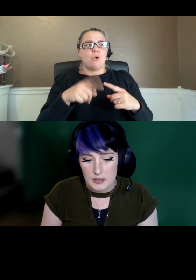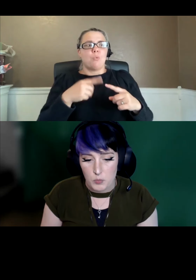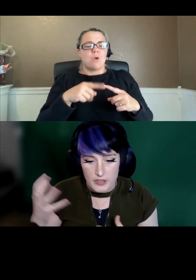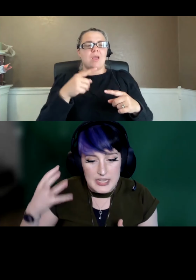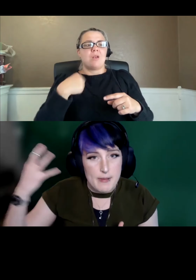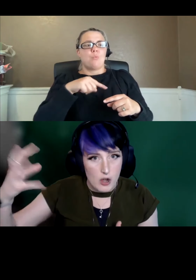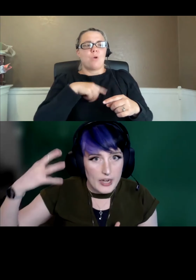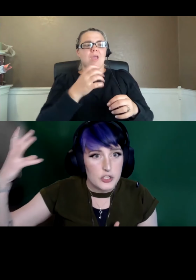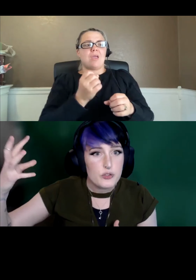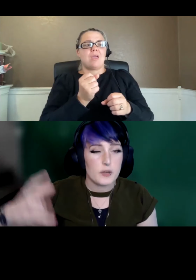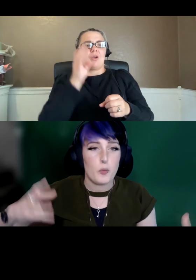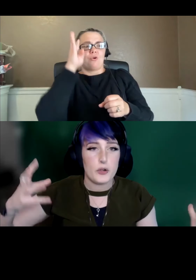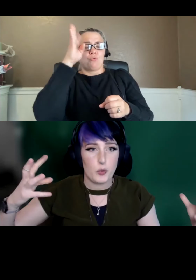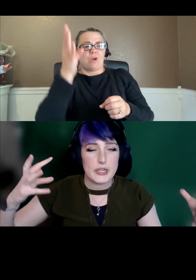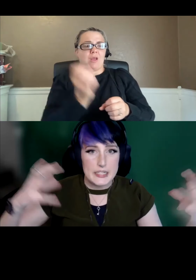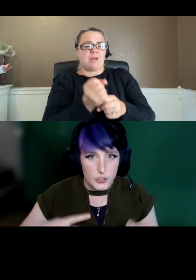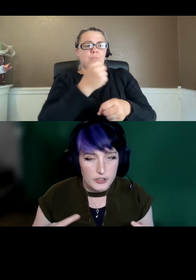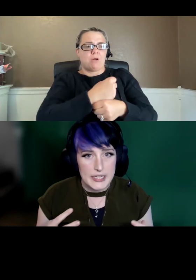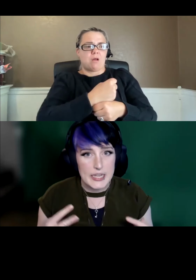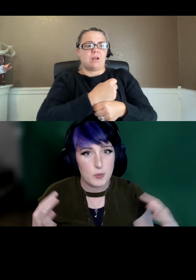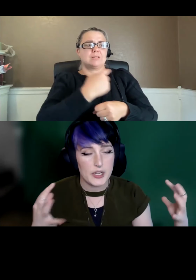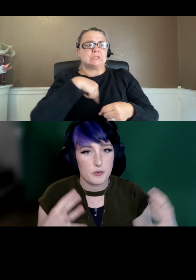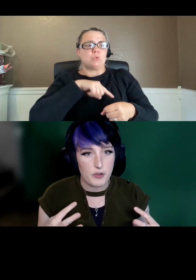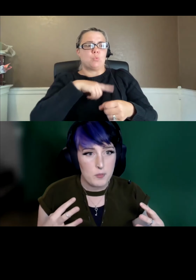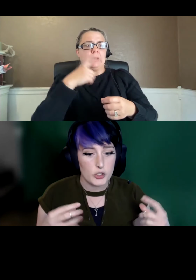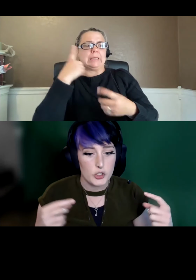we're thinking about our end user, but when you're working internally and working on a framework,